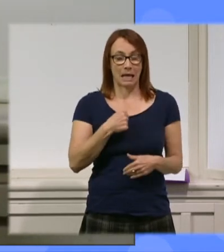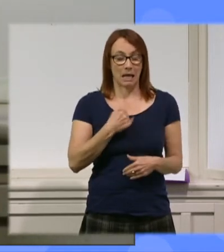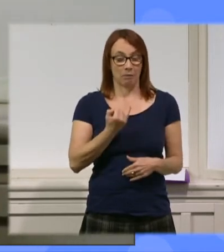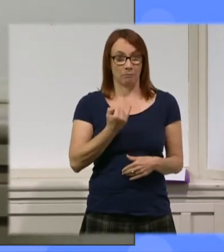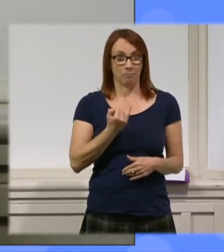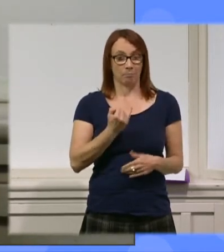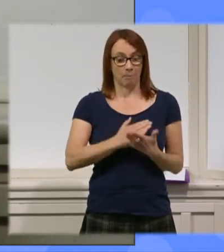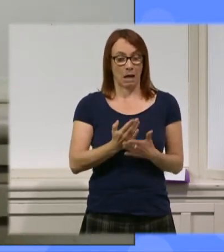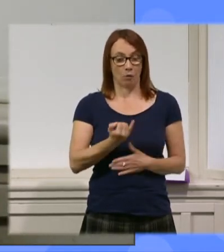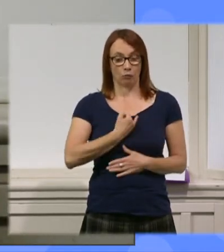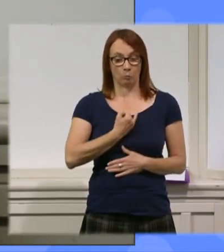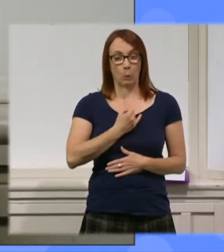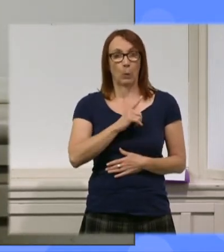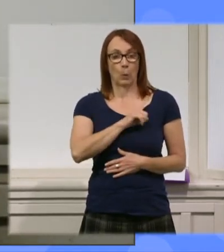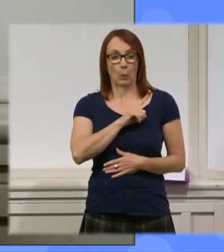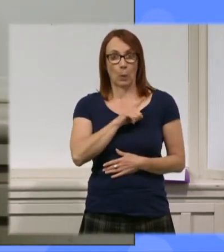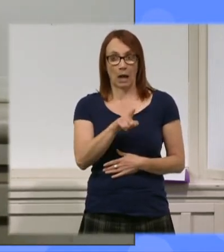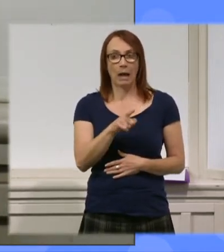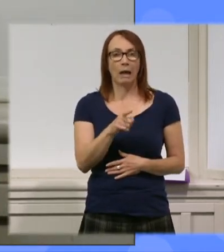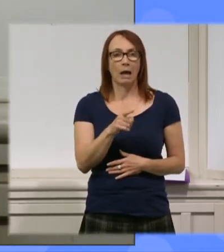countries that the Scottish Parliament gets is around first and business